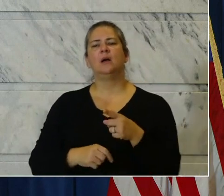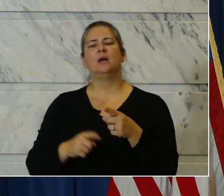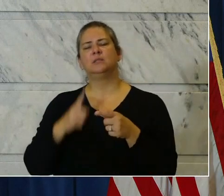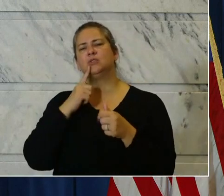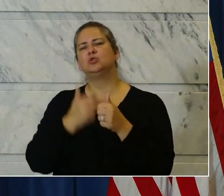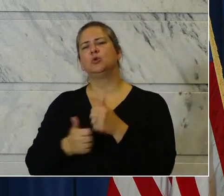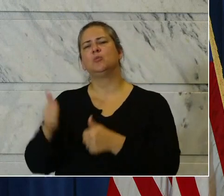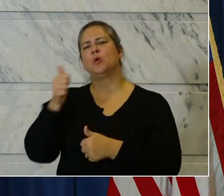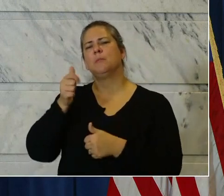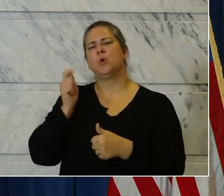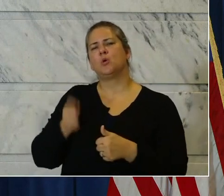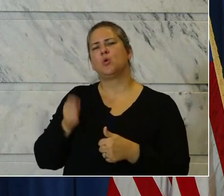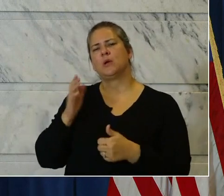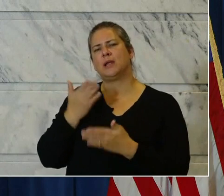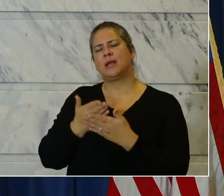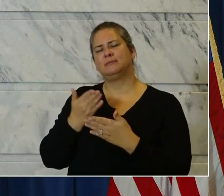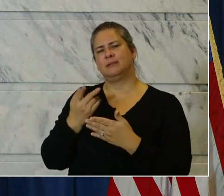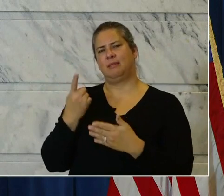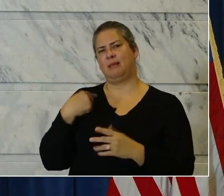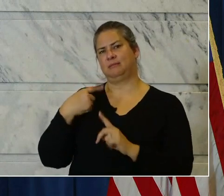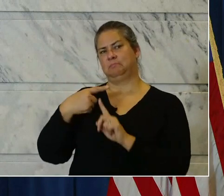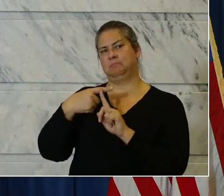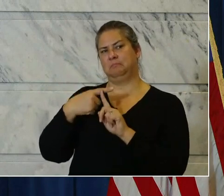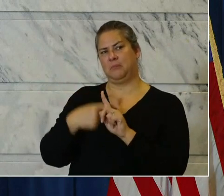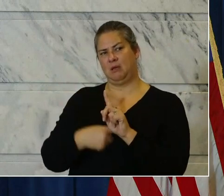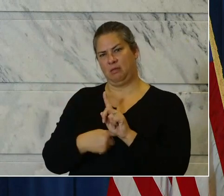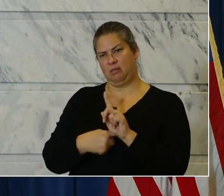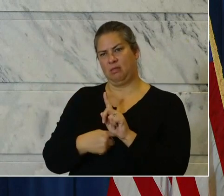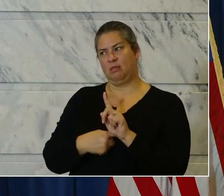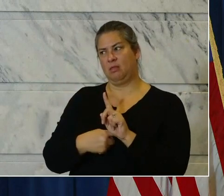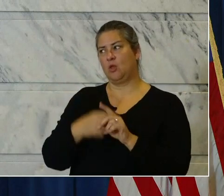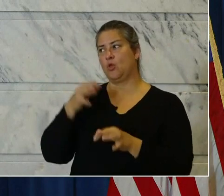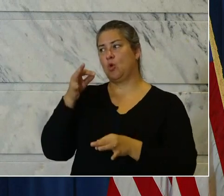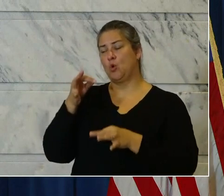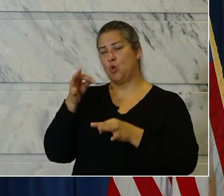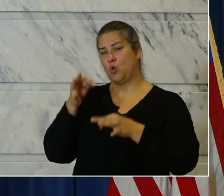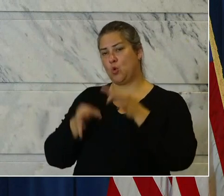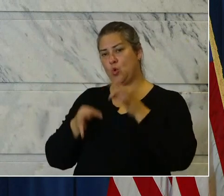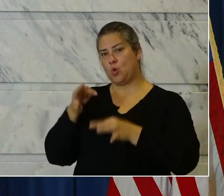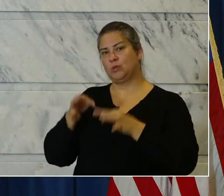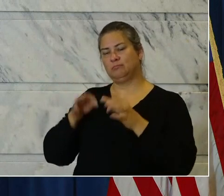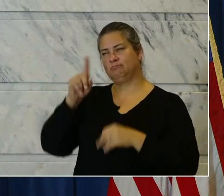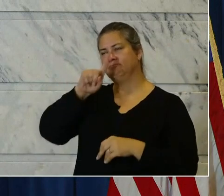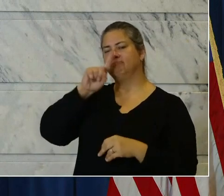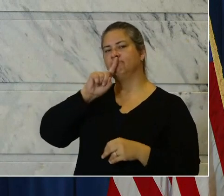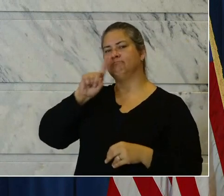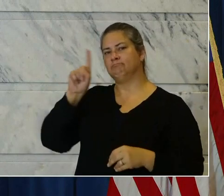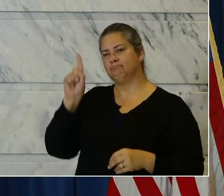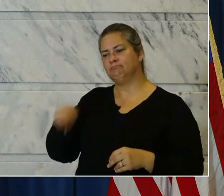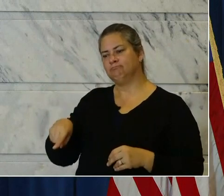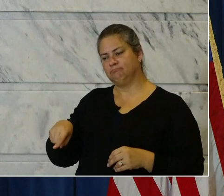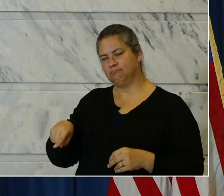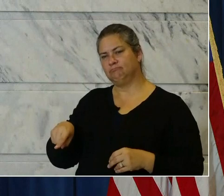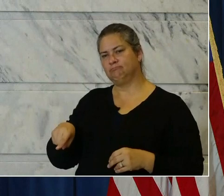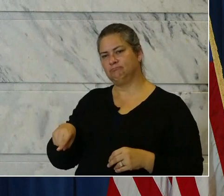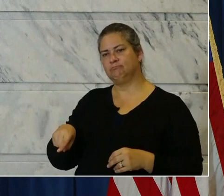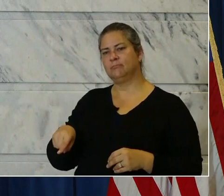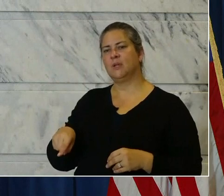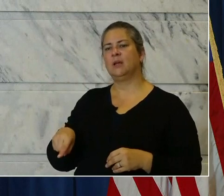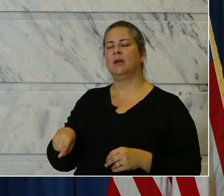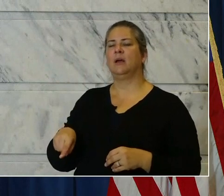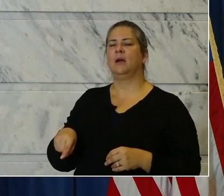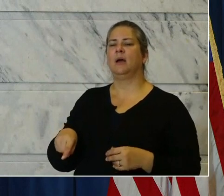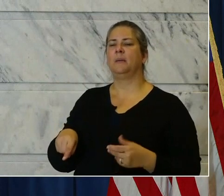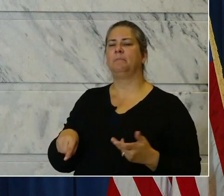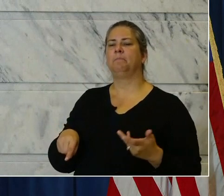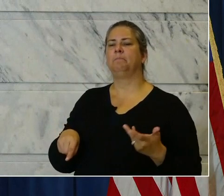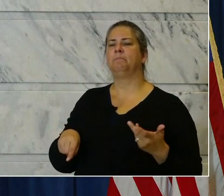THAT MASK TOM. REPORTER LAST